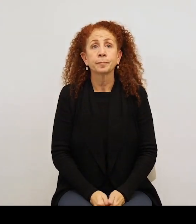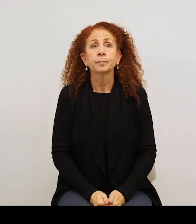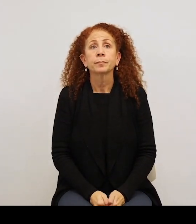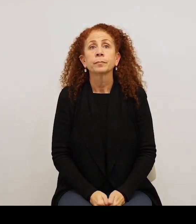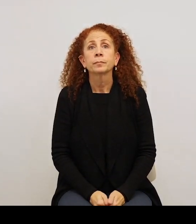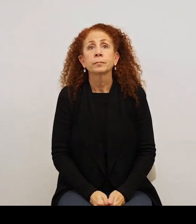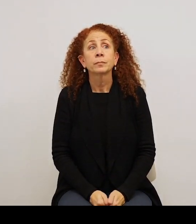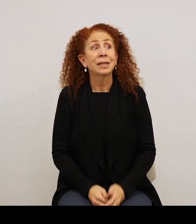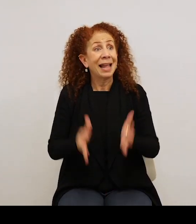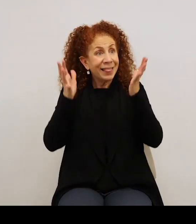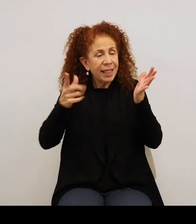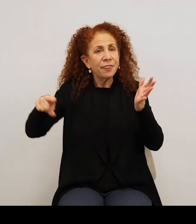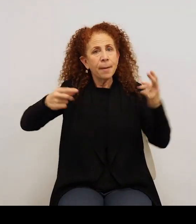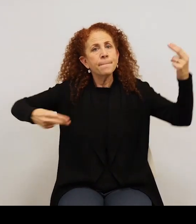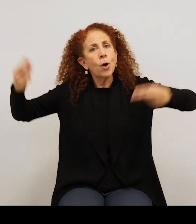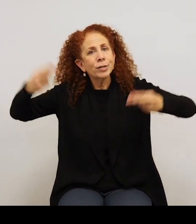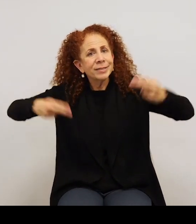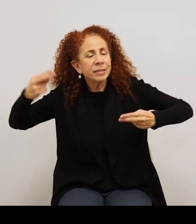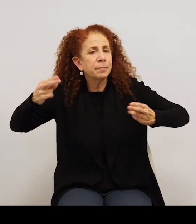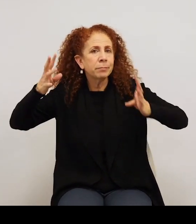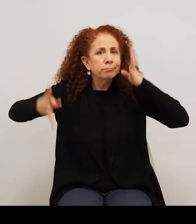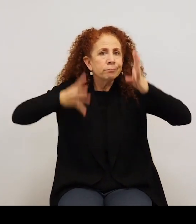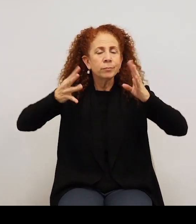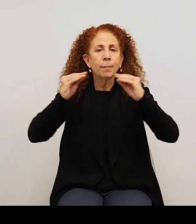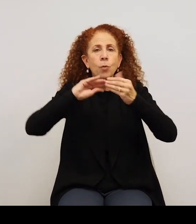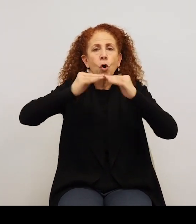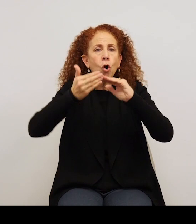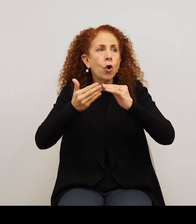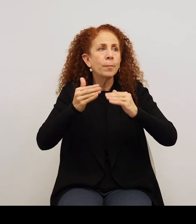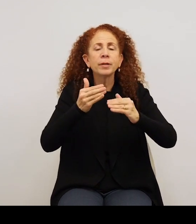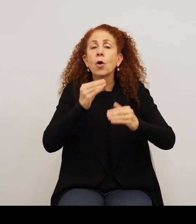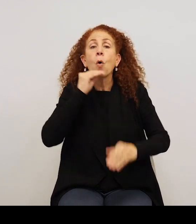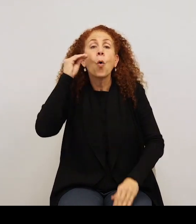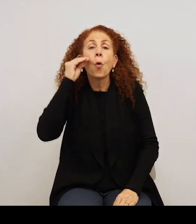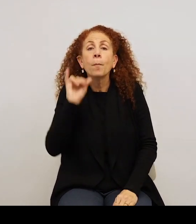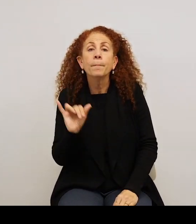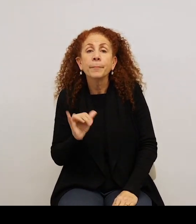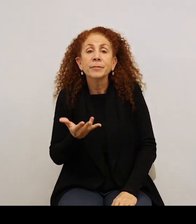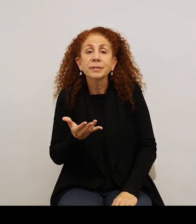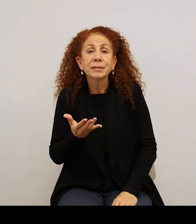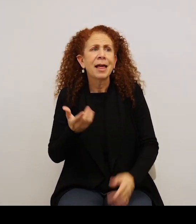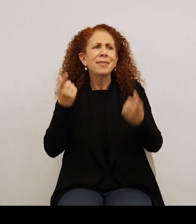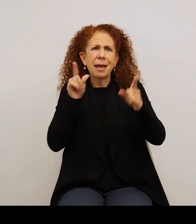Let people participate in creating more urban habitats. And this is happening all over, particularly Berlin.